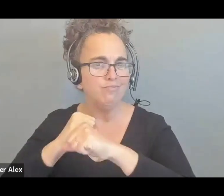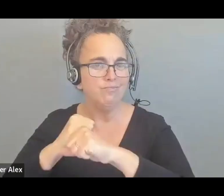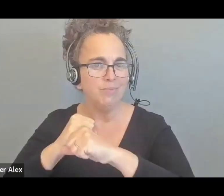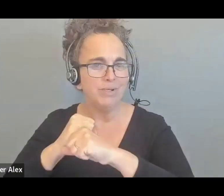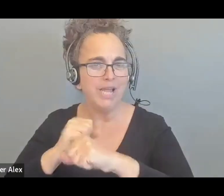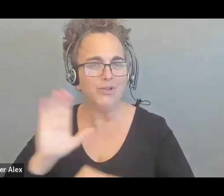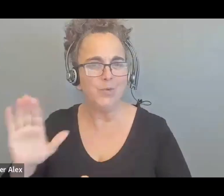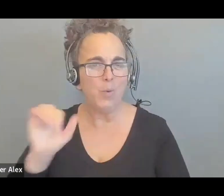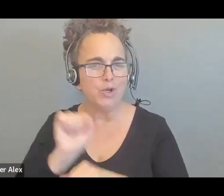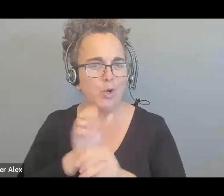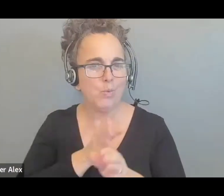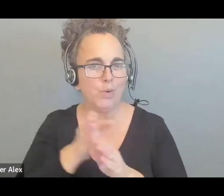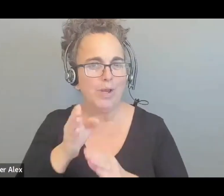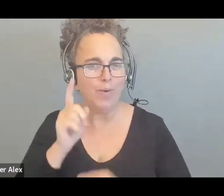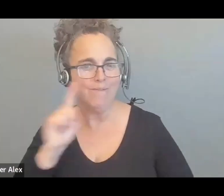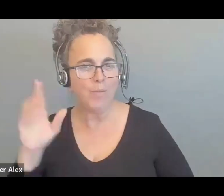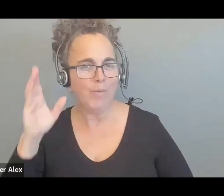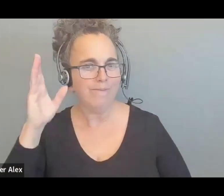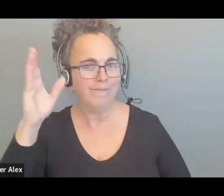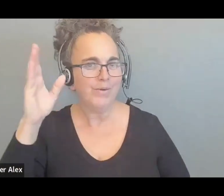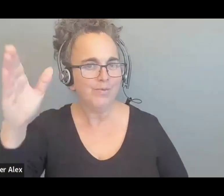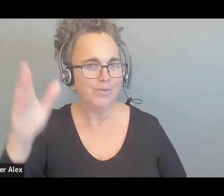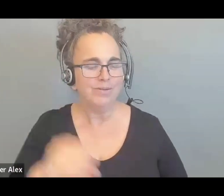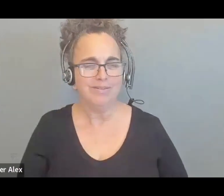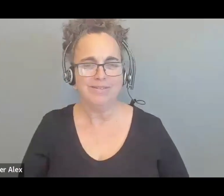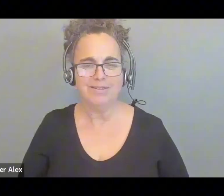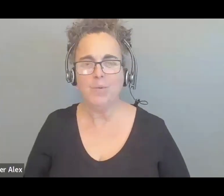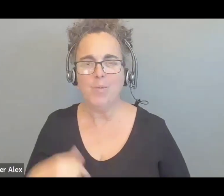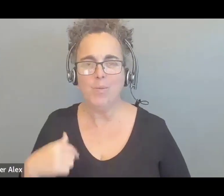We wanna make sure that we're choosing this